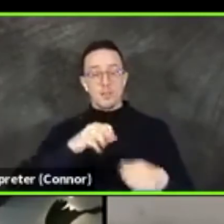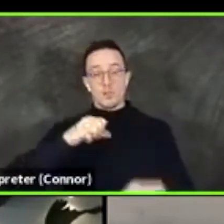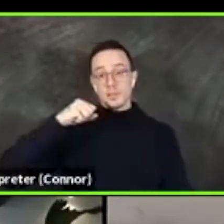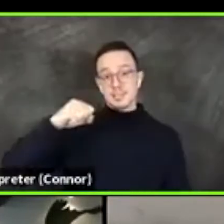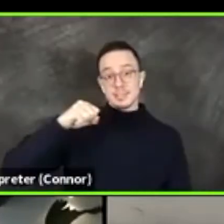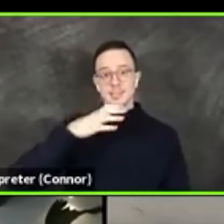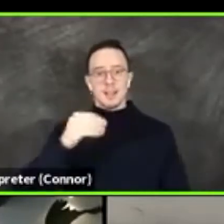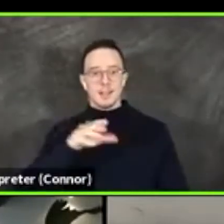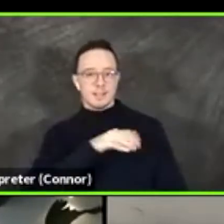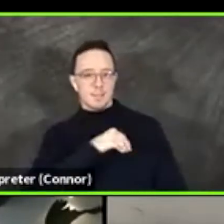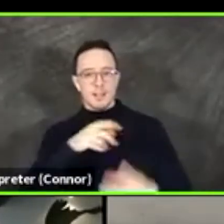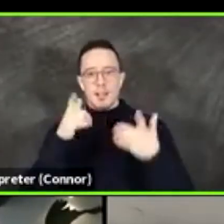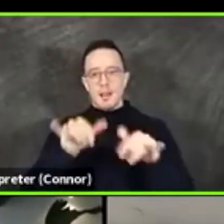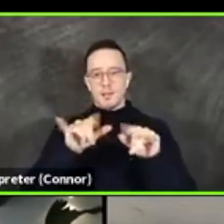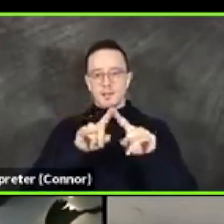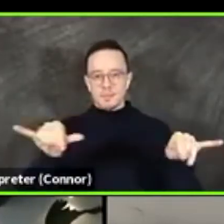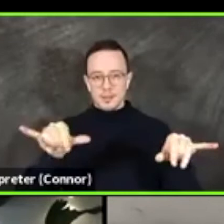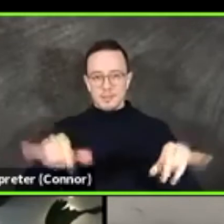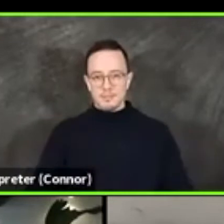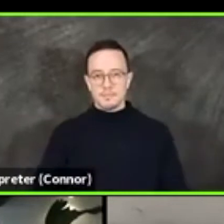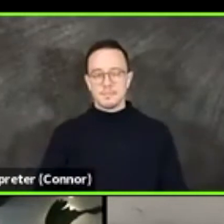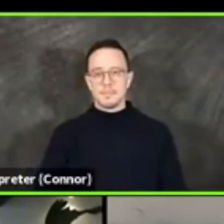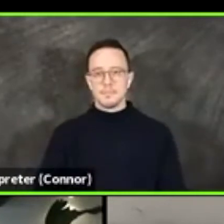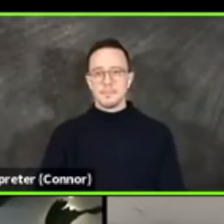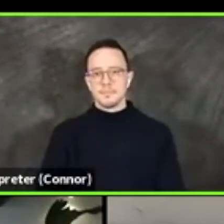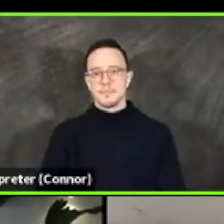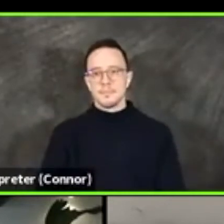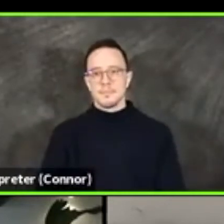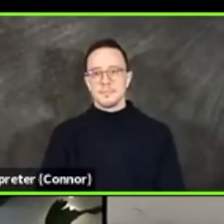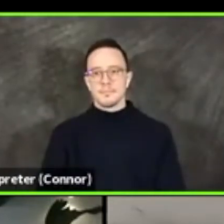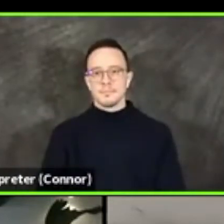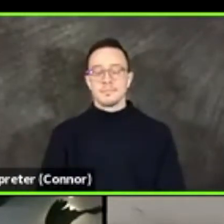CAN HAPPEN AT THE SAME TIME. DOESN'T, OF COURSE, ALWAYS HAPPEN